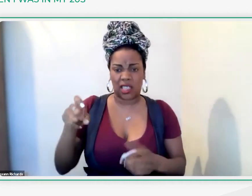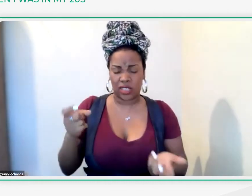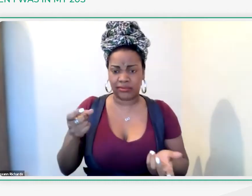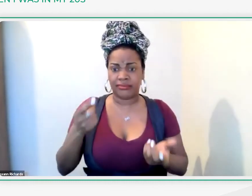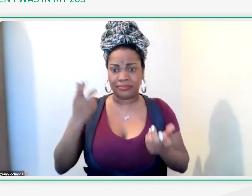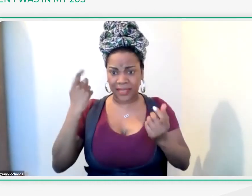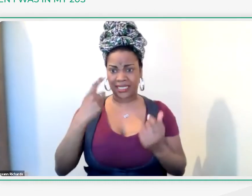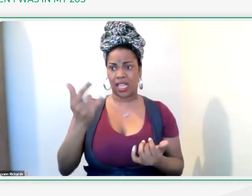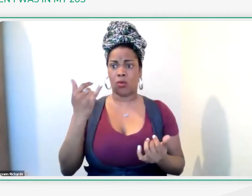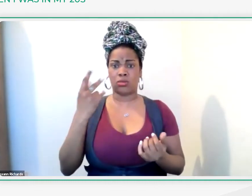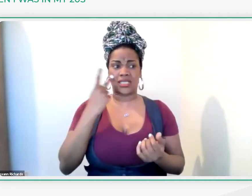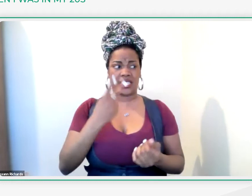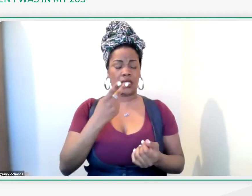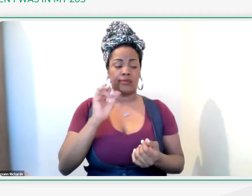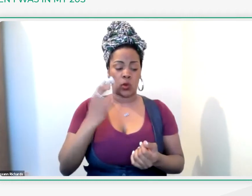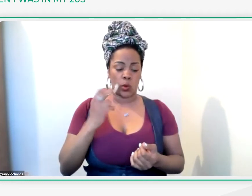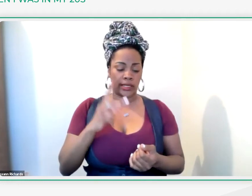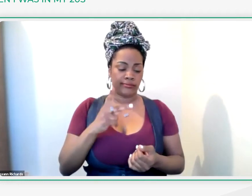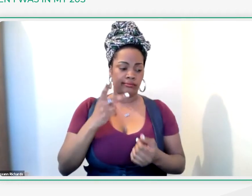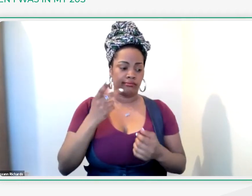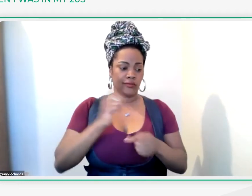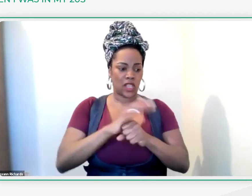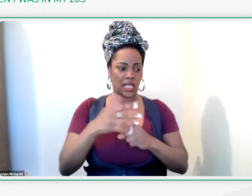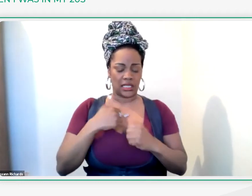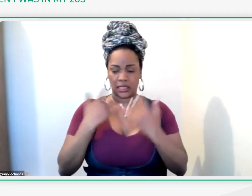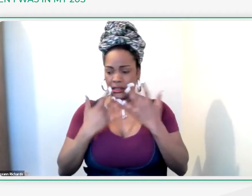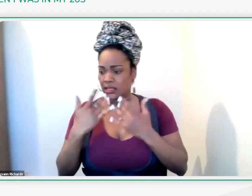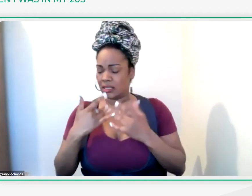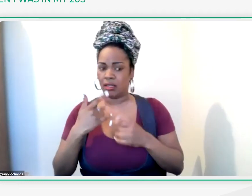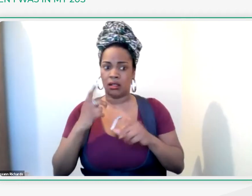I'm emphasizing this.